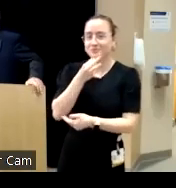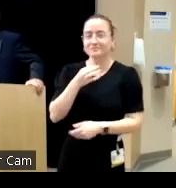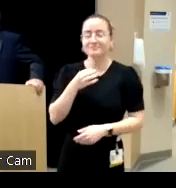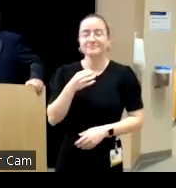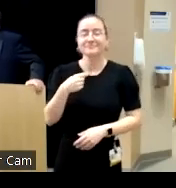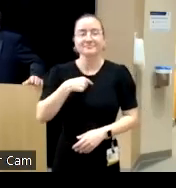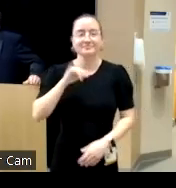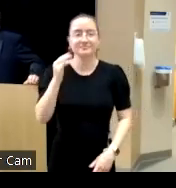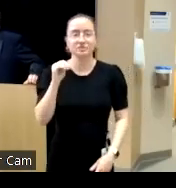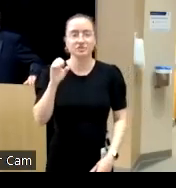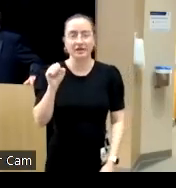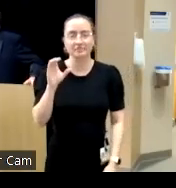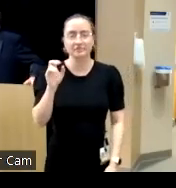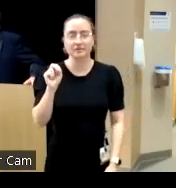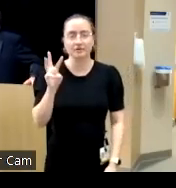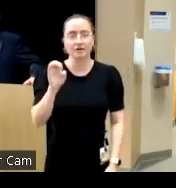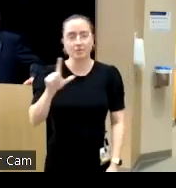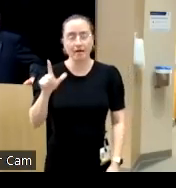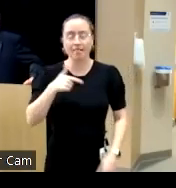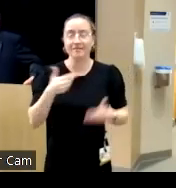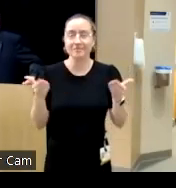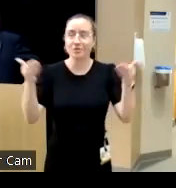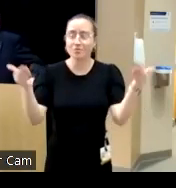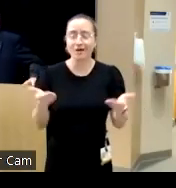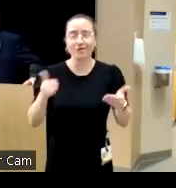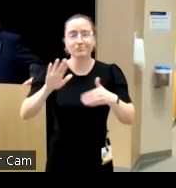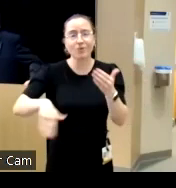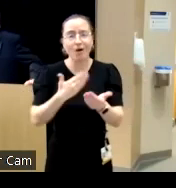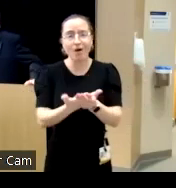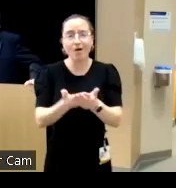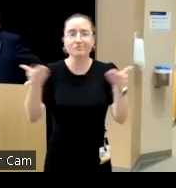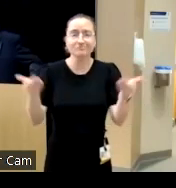is Yates Conwell I'm very pleased to uh welcome you all and and introduce this Grand rounds